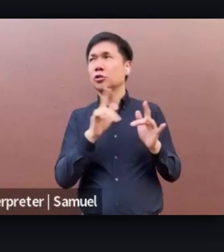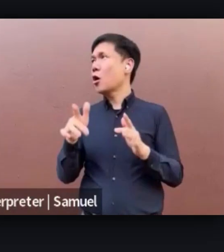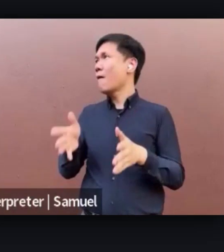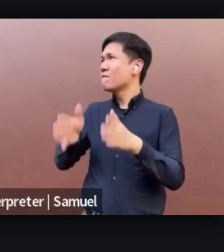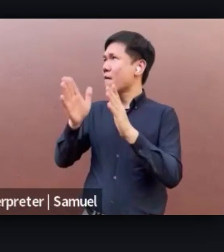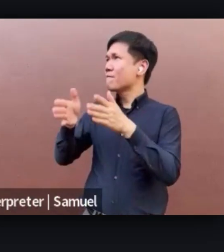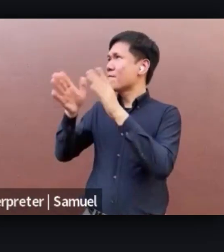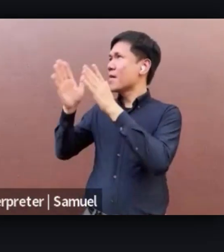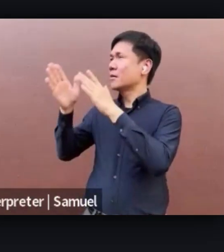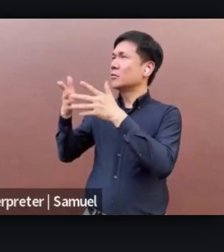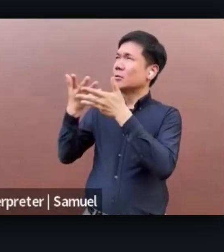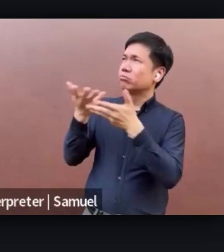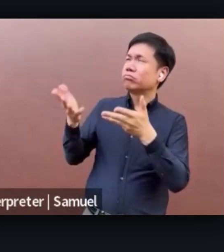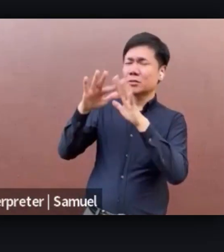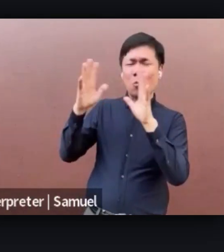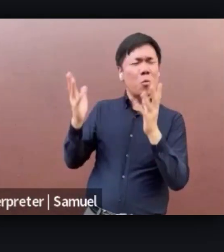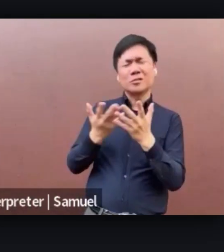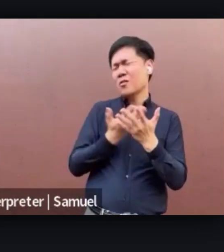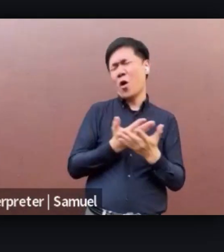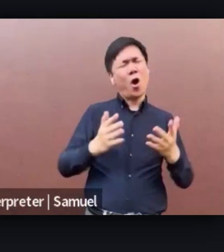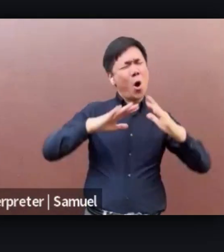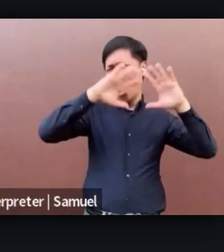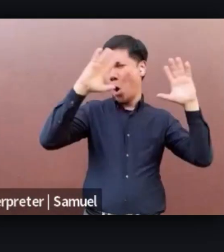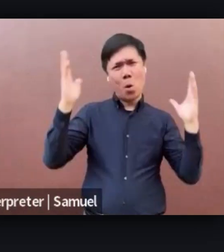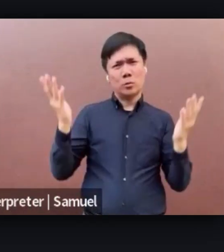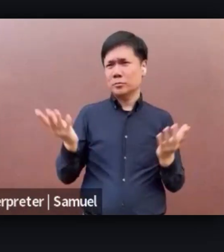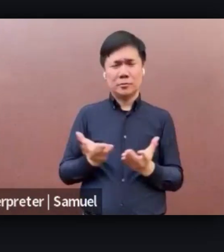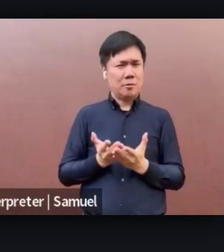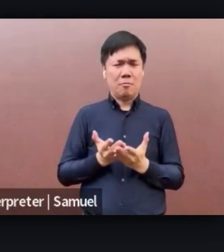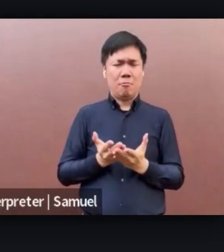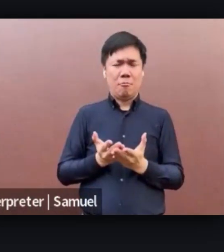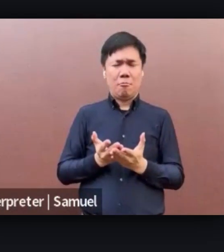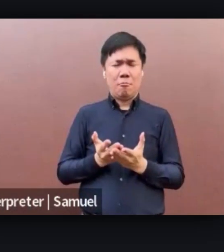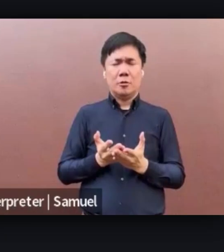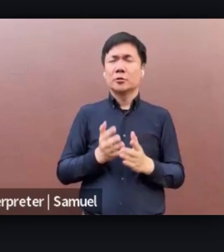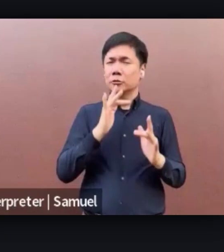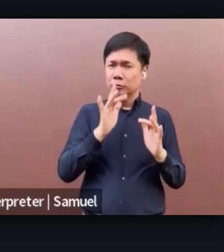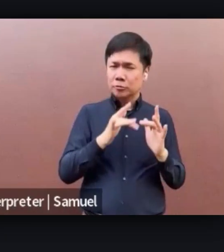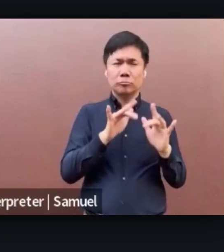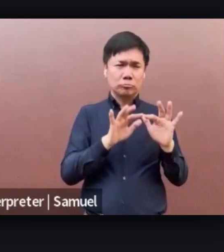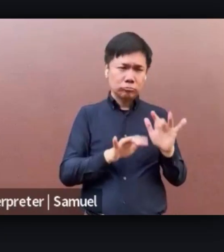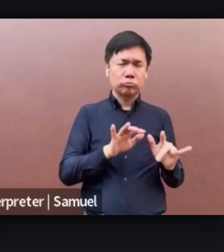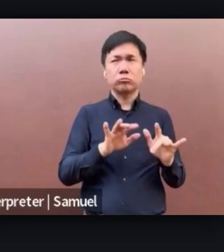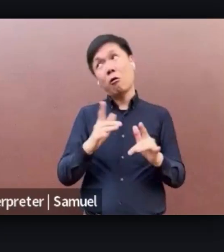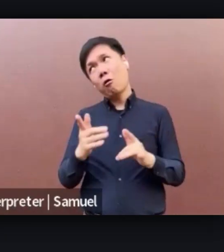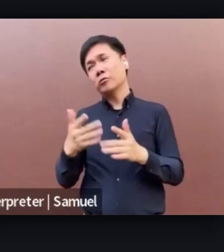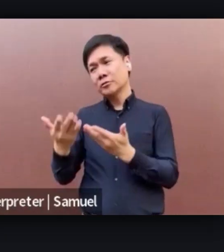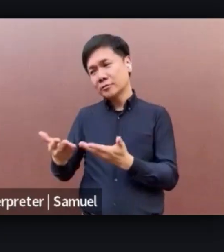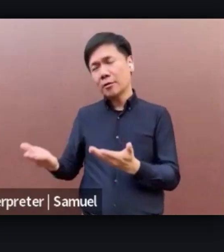Since we are talking about digital systems in this space, so every system that is built should be